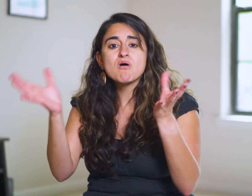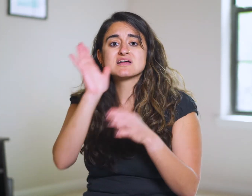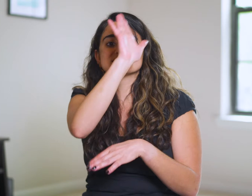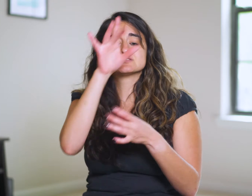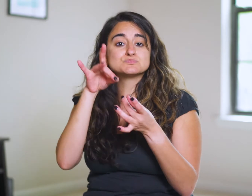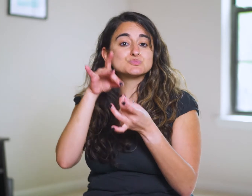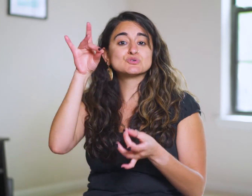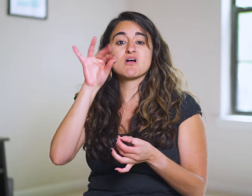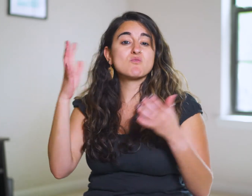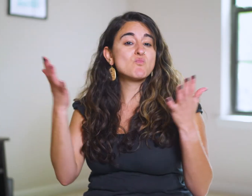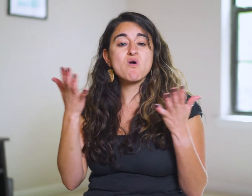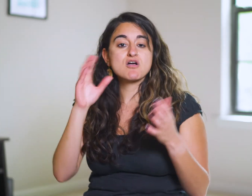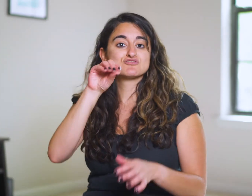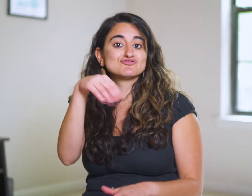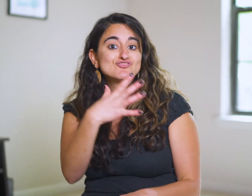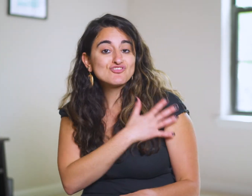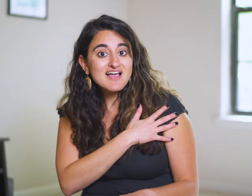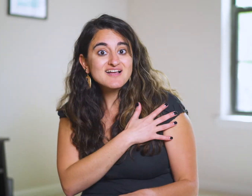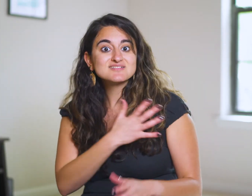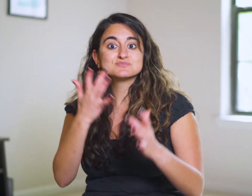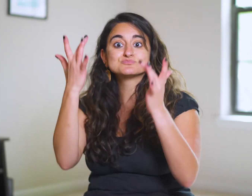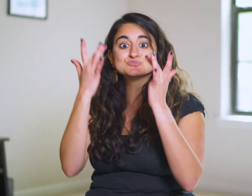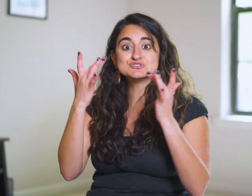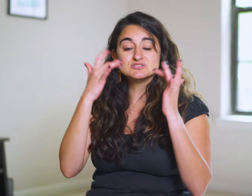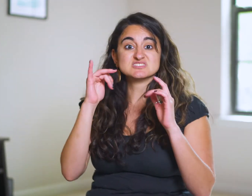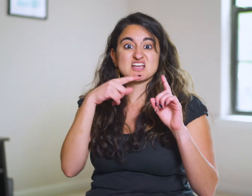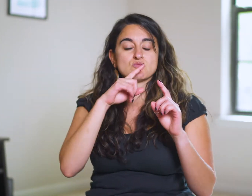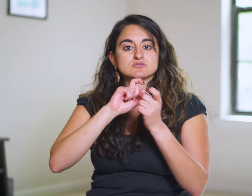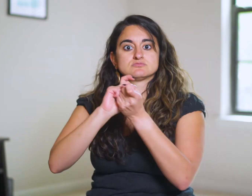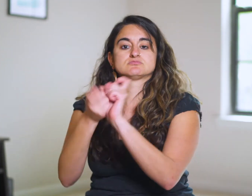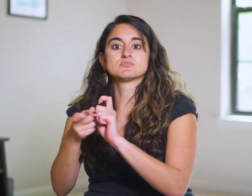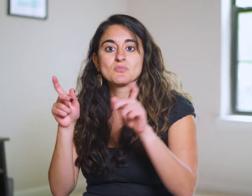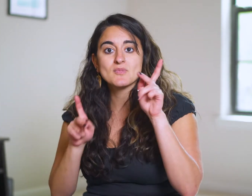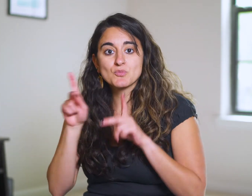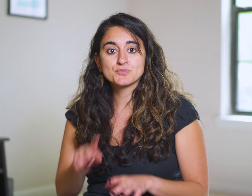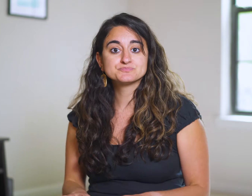His spirit of grace and mercy, which changes people.